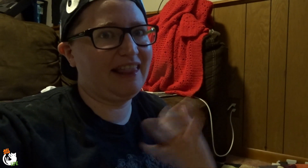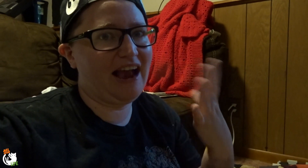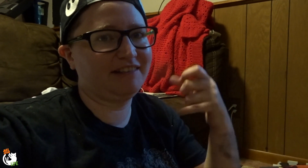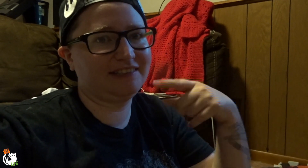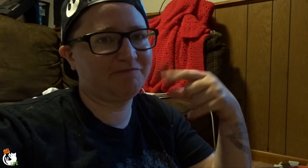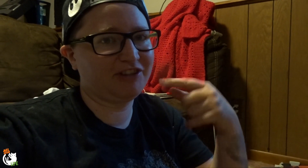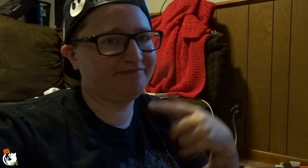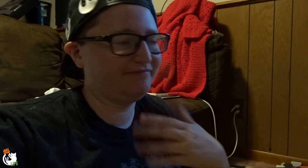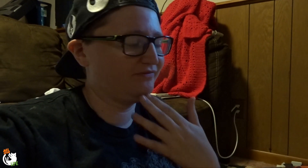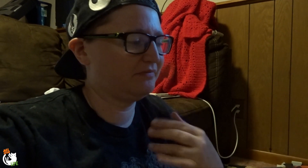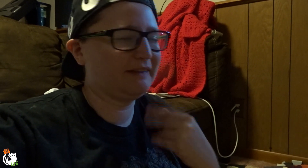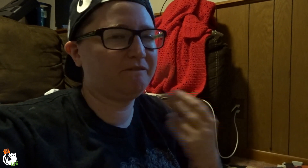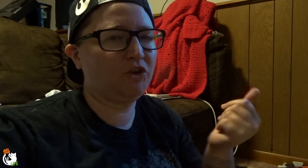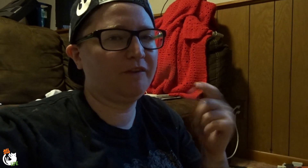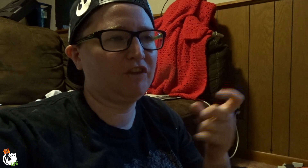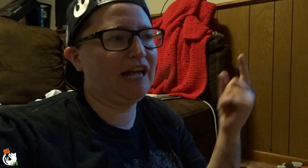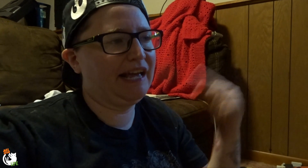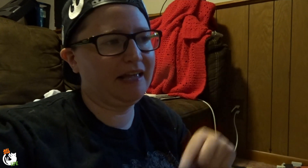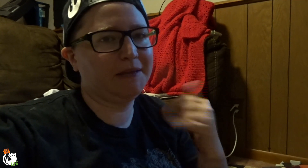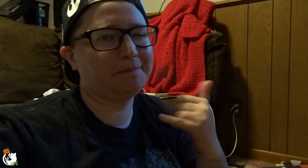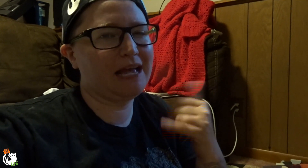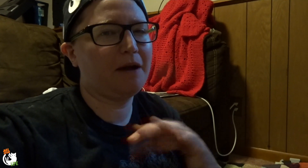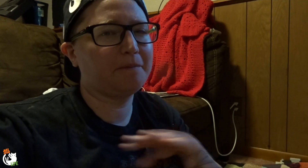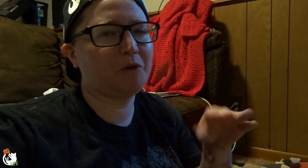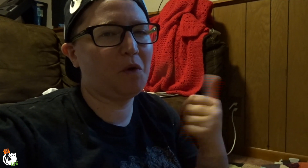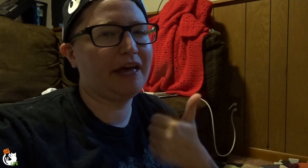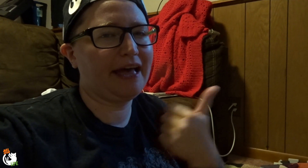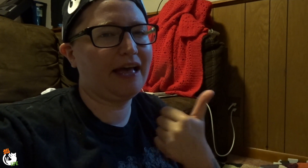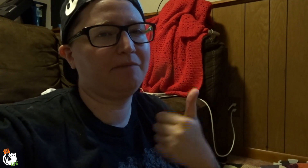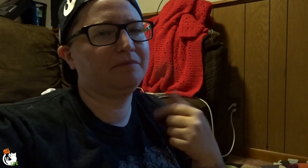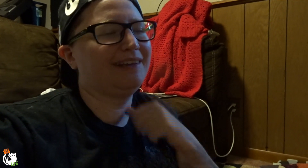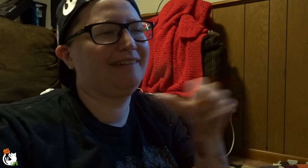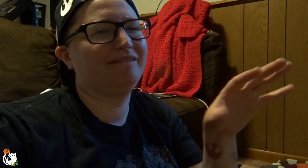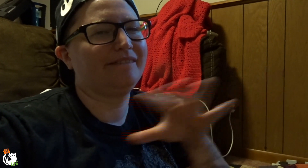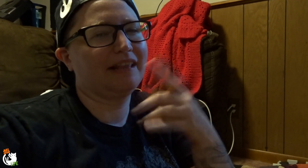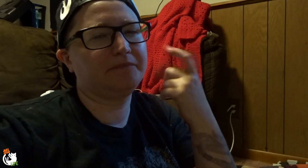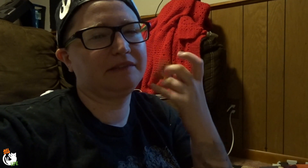He was just really tired from all the stimulation. Had a few friends come over and played some board games.